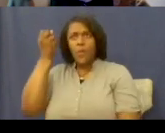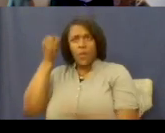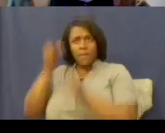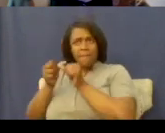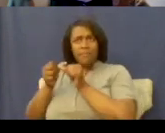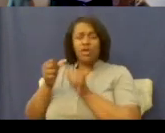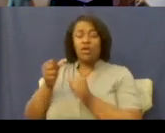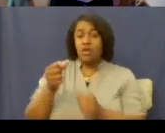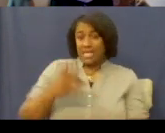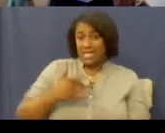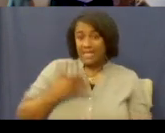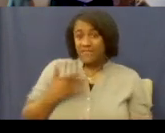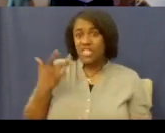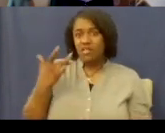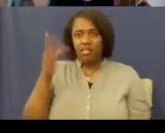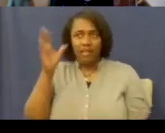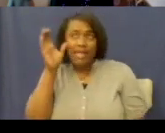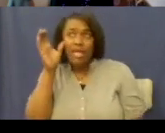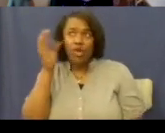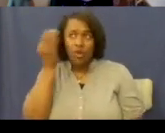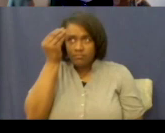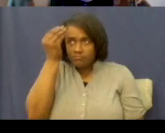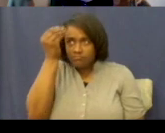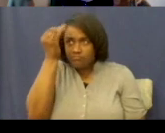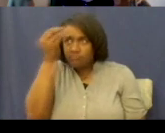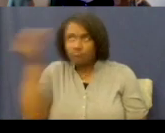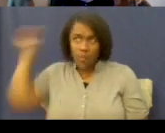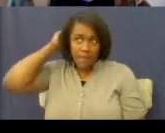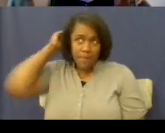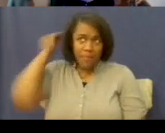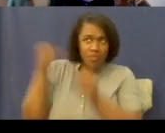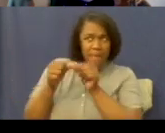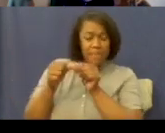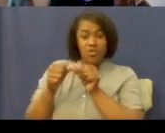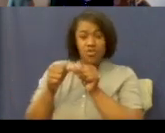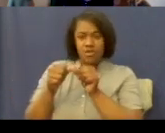and what we smell. On the right side of the slide